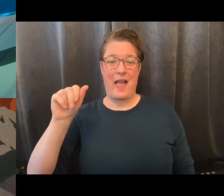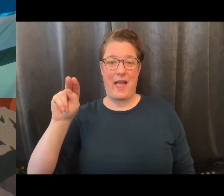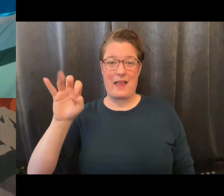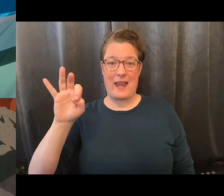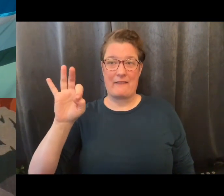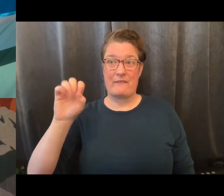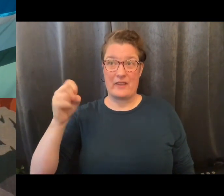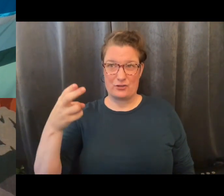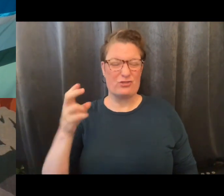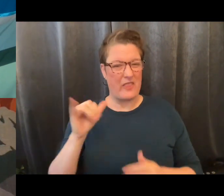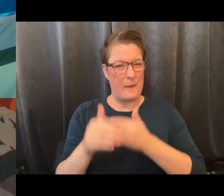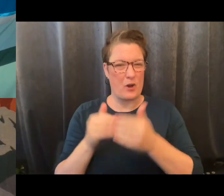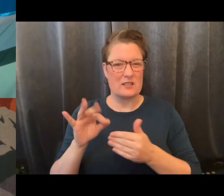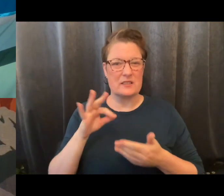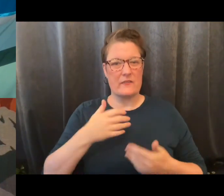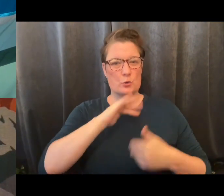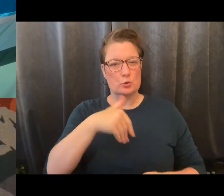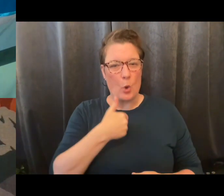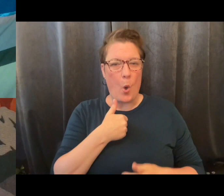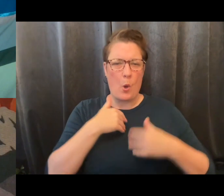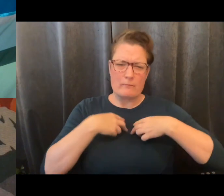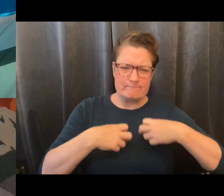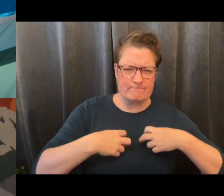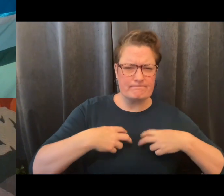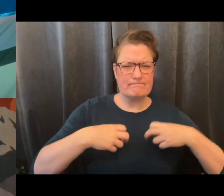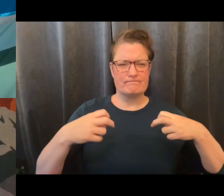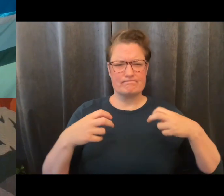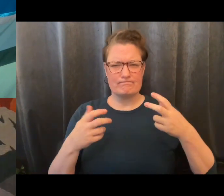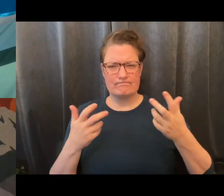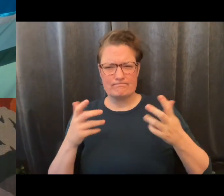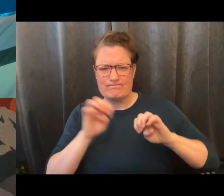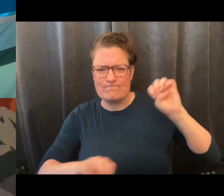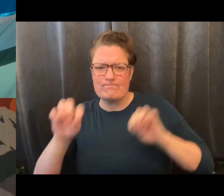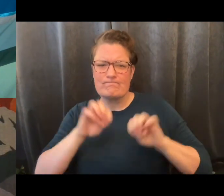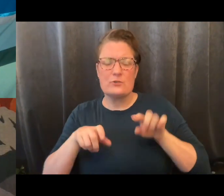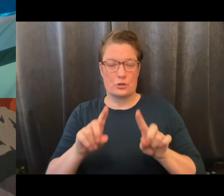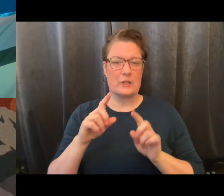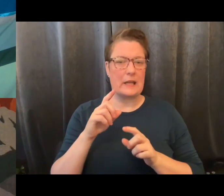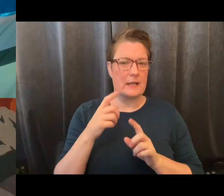Elul, um, in order to prepare us for the Days of Awe and the idea is that we